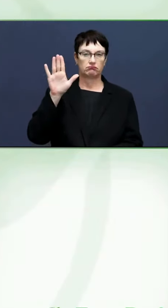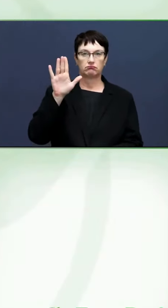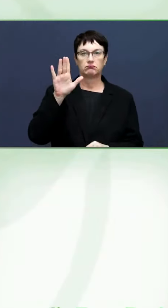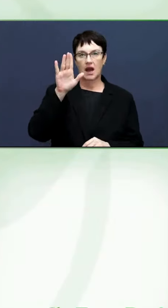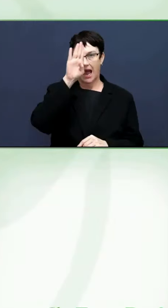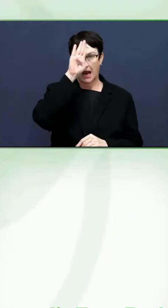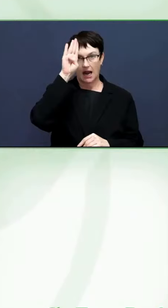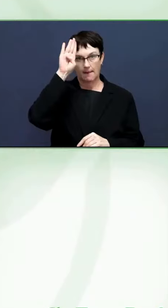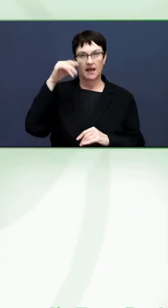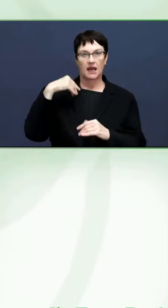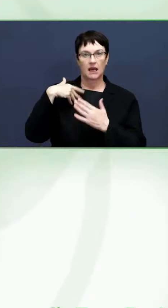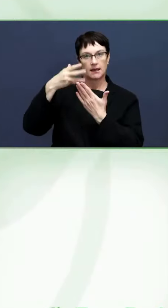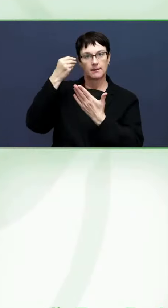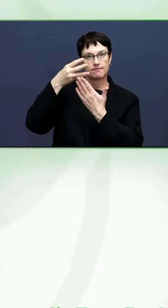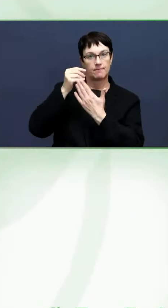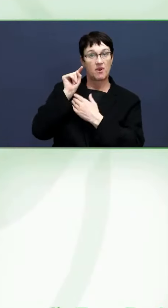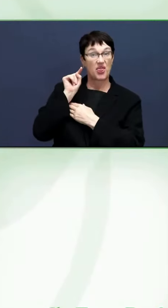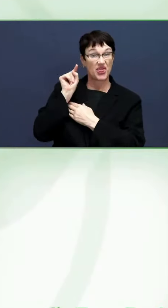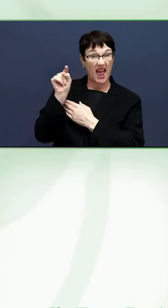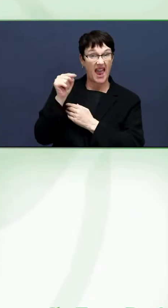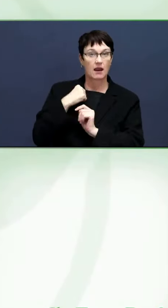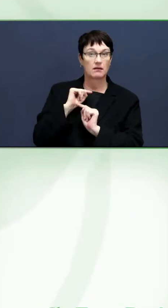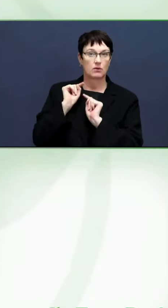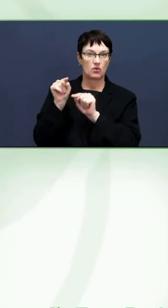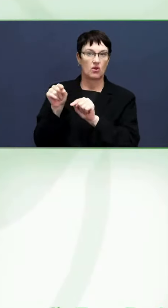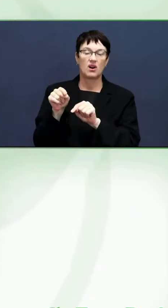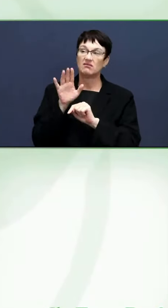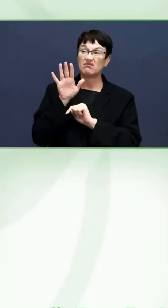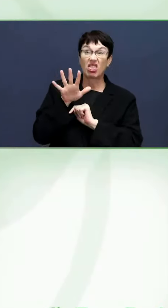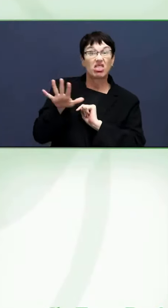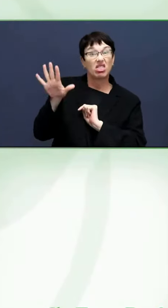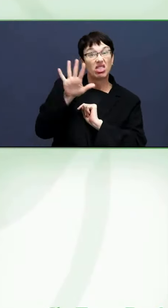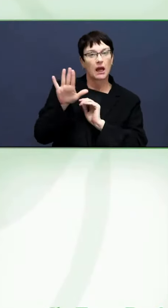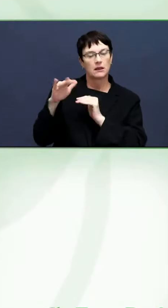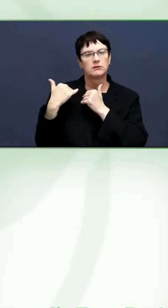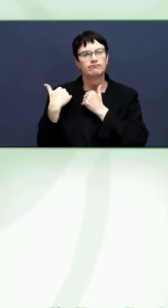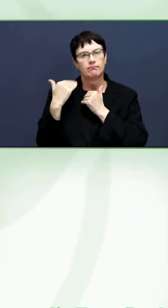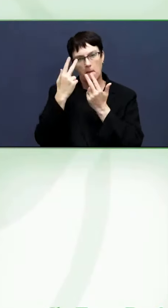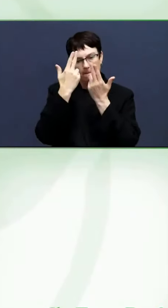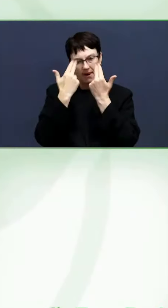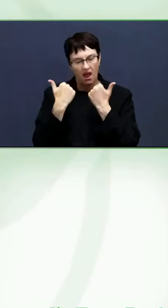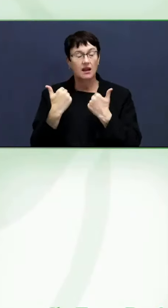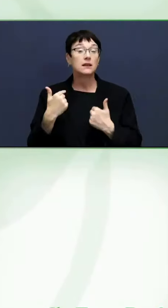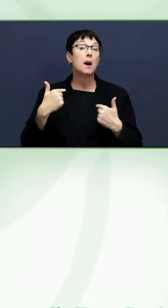When I accepted my vision loss, it was only then that I can move forward and gain confidence.